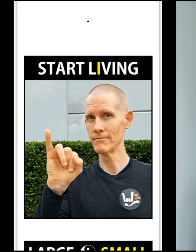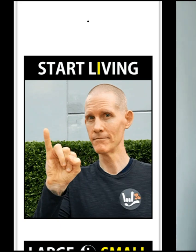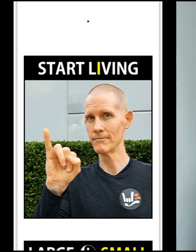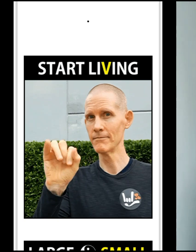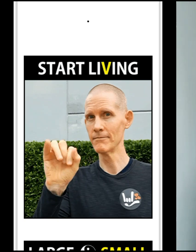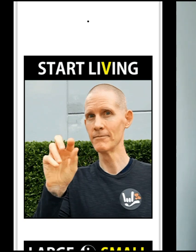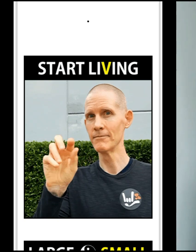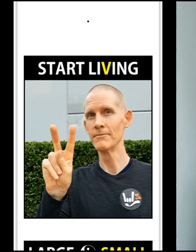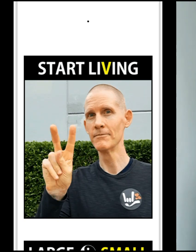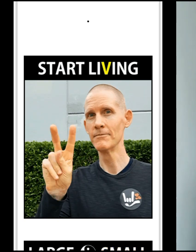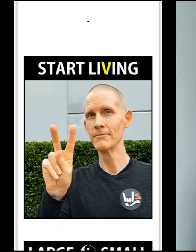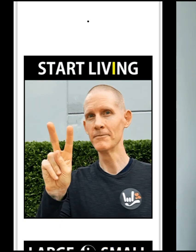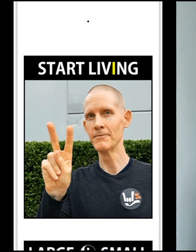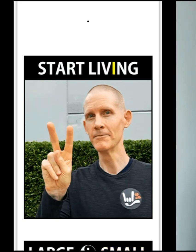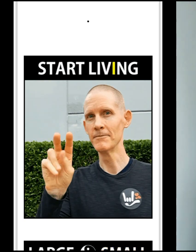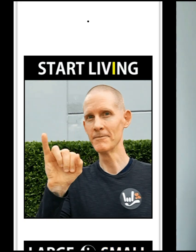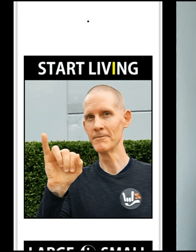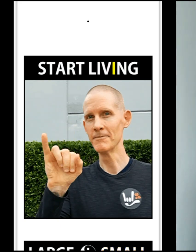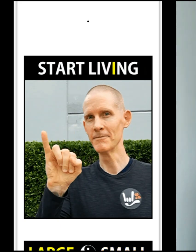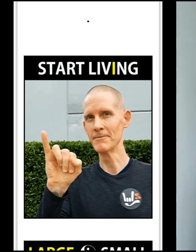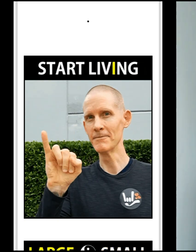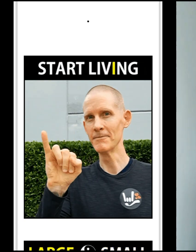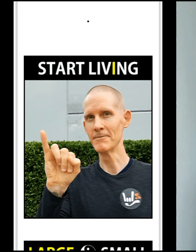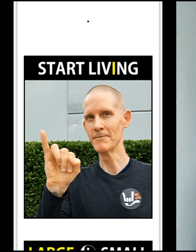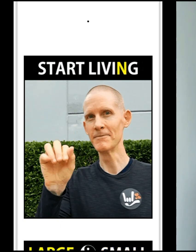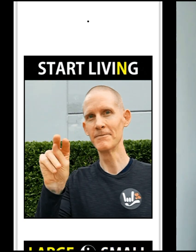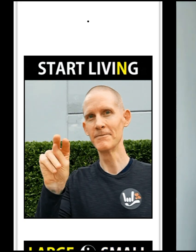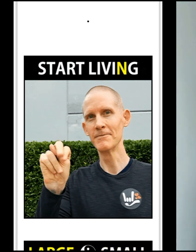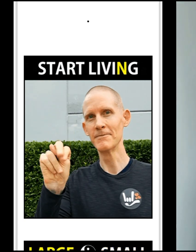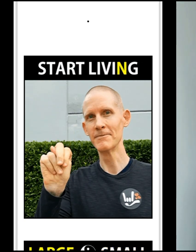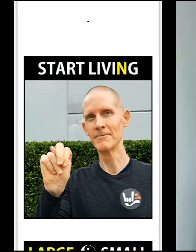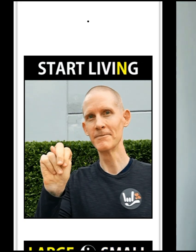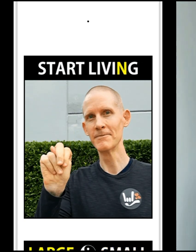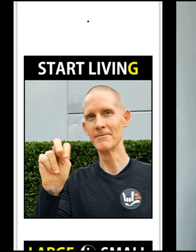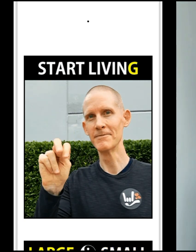so in this case, the fingerspelled message was start living uh-huh